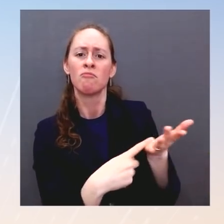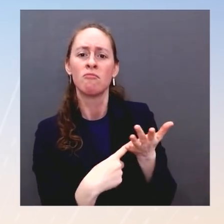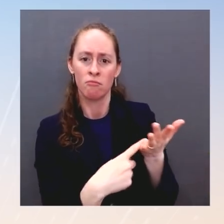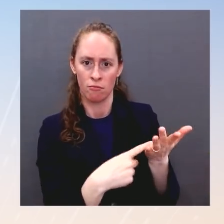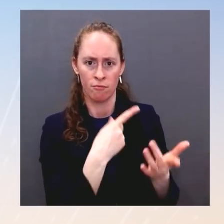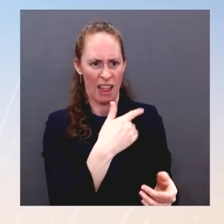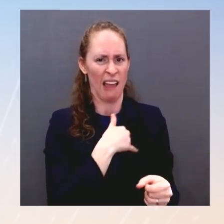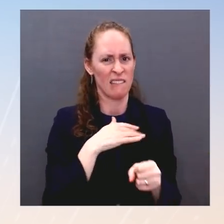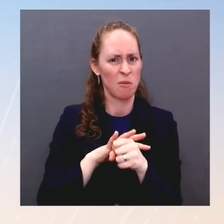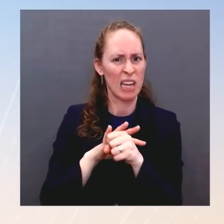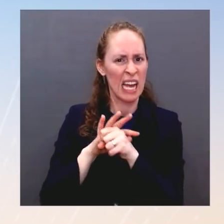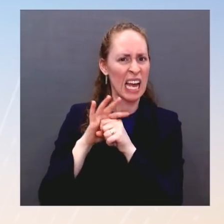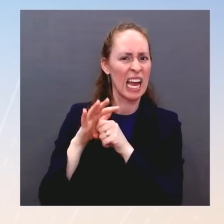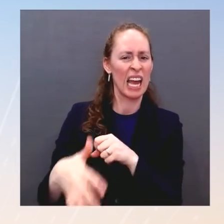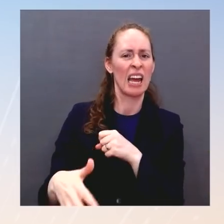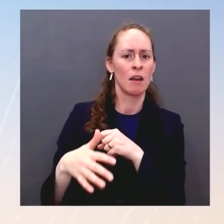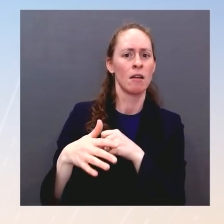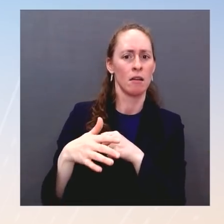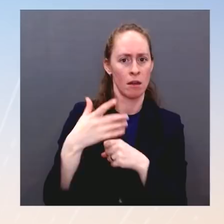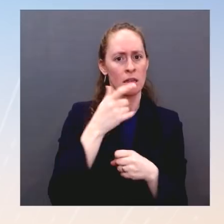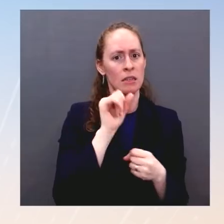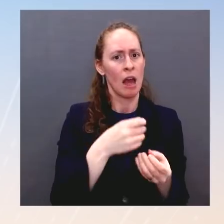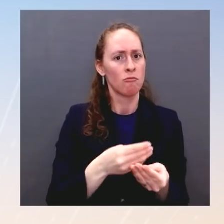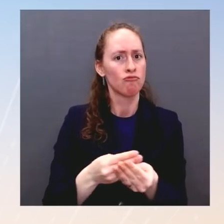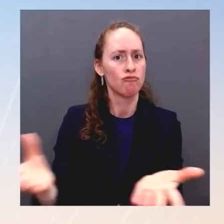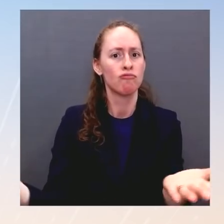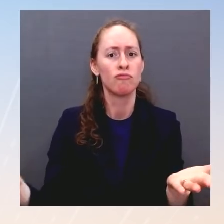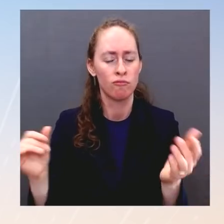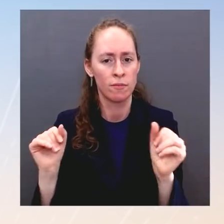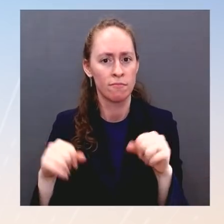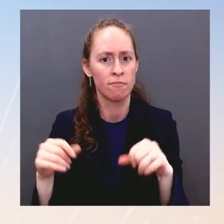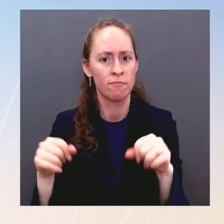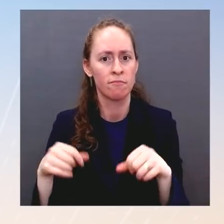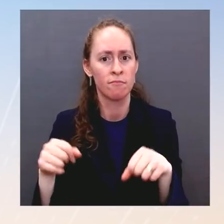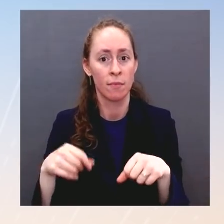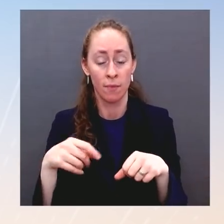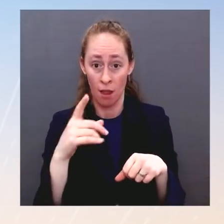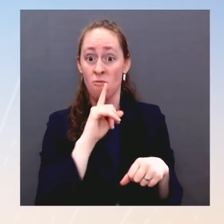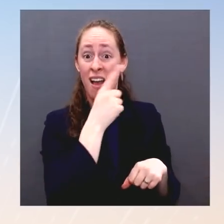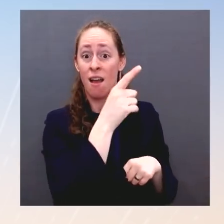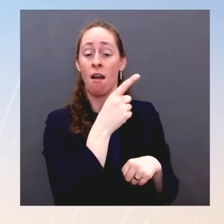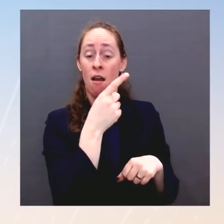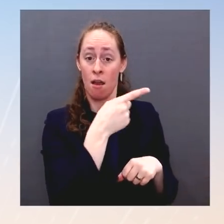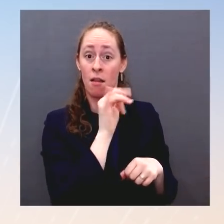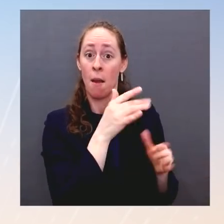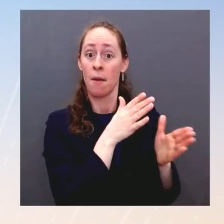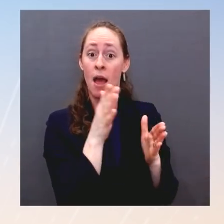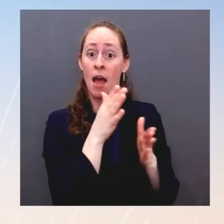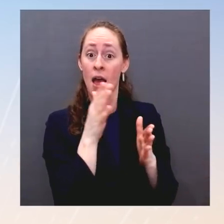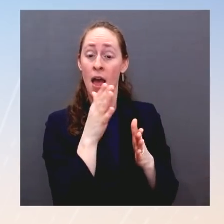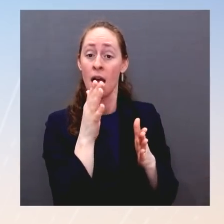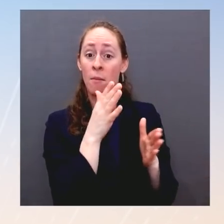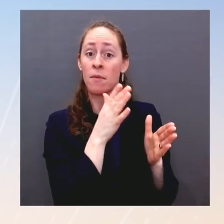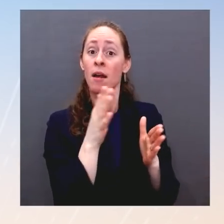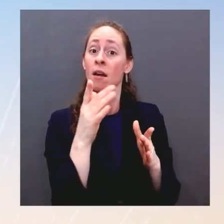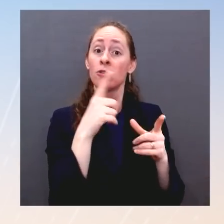to provide to Europe in this time where they need it. And we're seeing some encouraging developments on that front. The Press: And one more thing on OPEC. Ms. Psaki: Yeah.